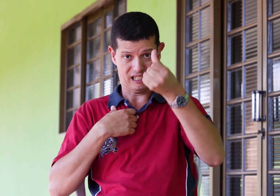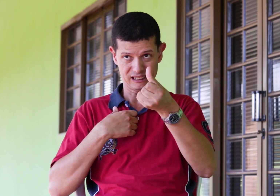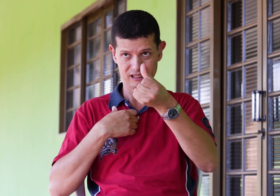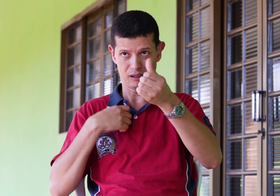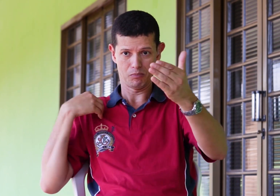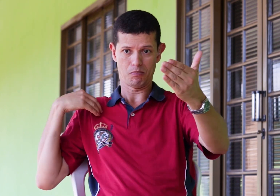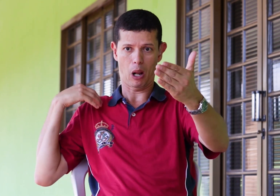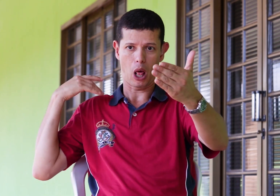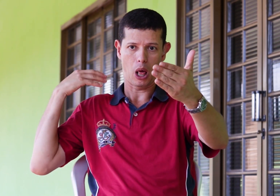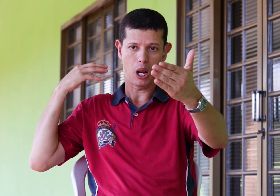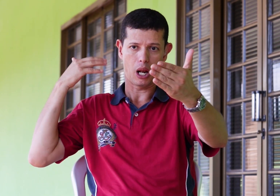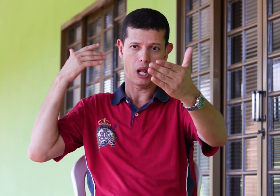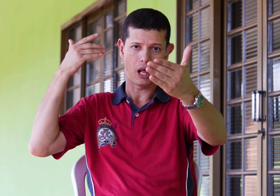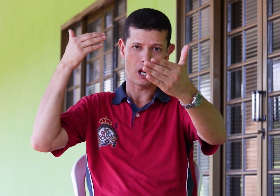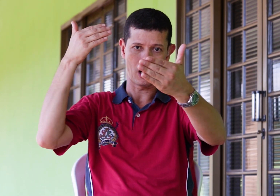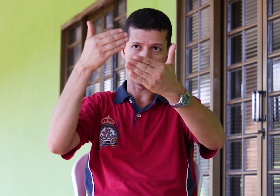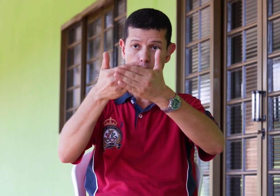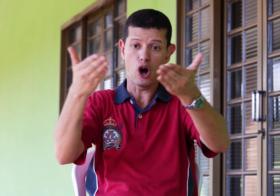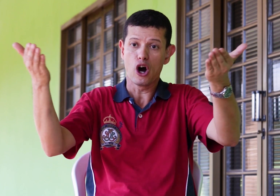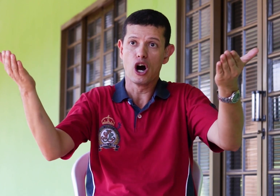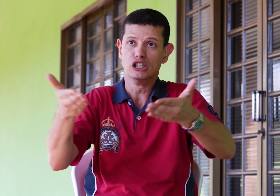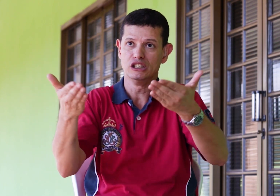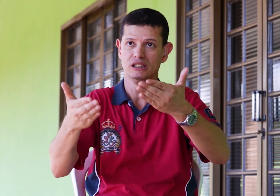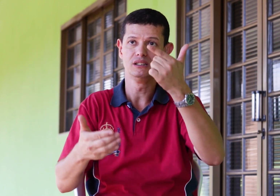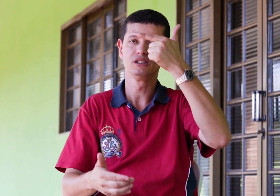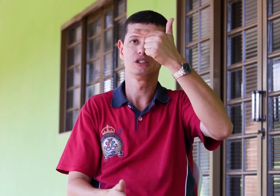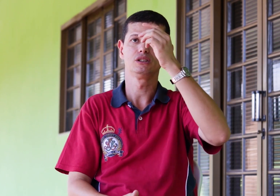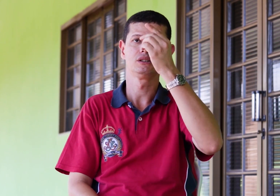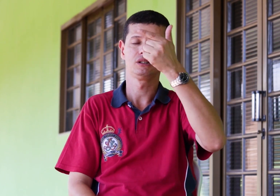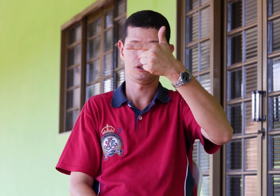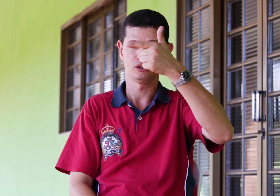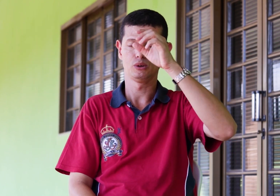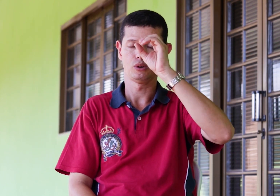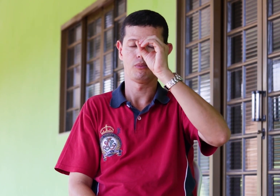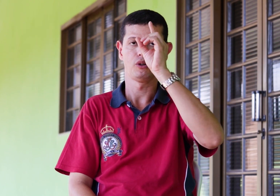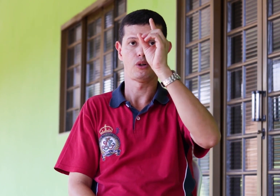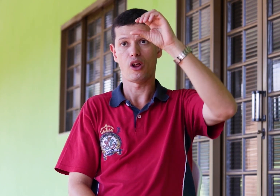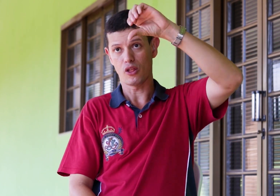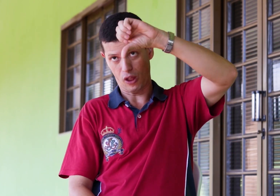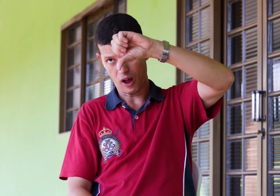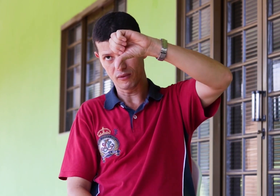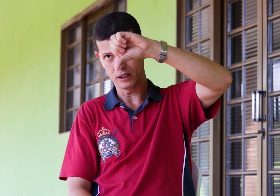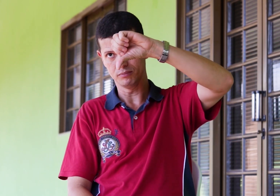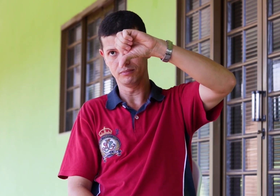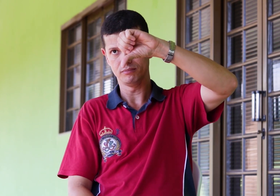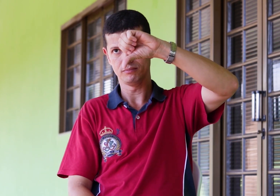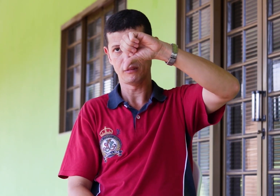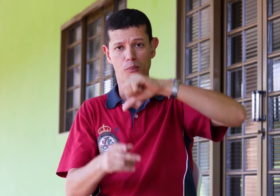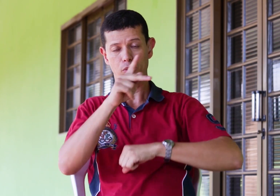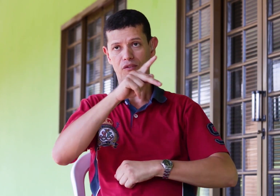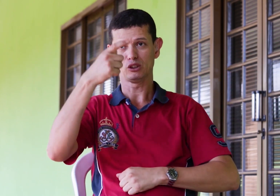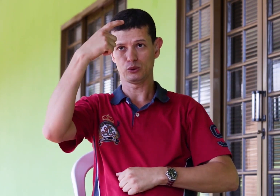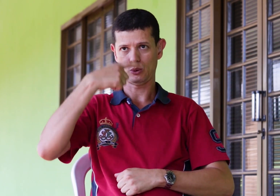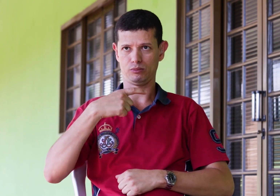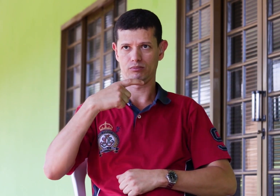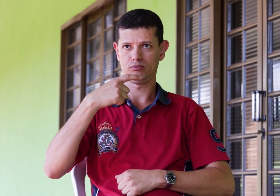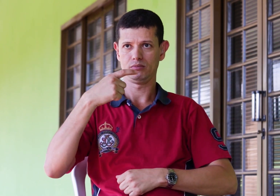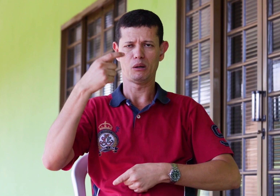Since 2006 up to now, in 2019 I'm a Brazilian Sign Language teacher